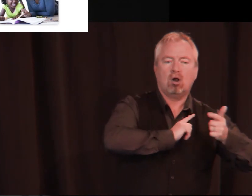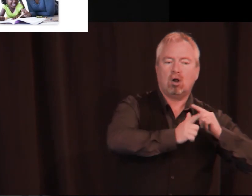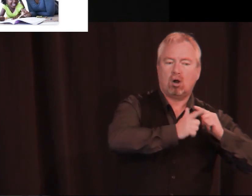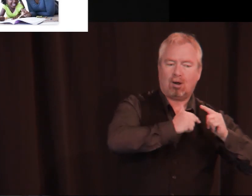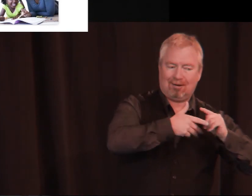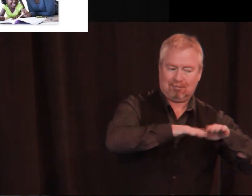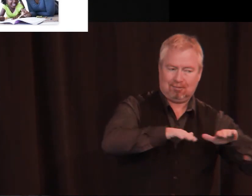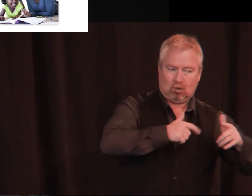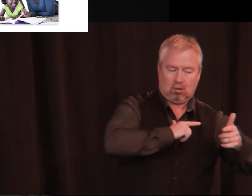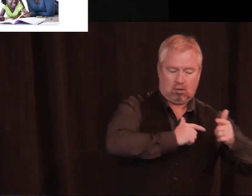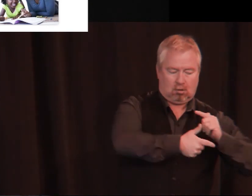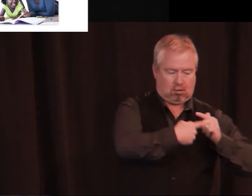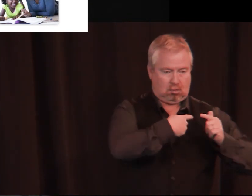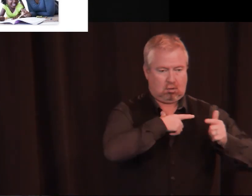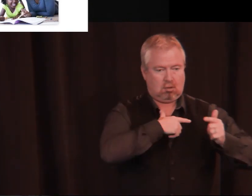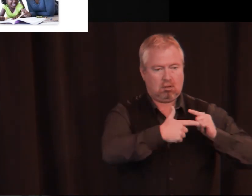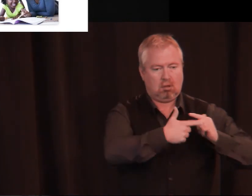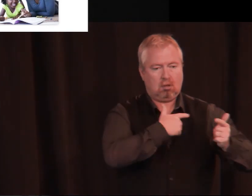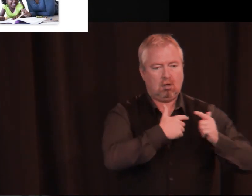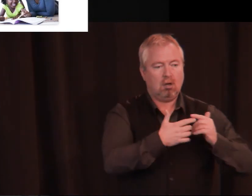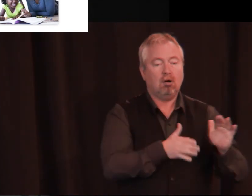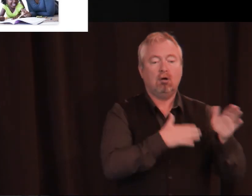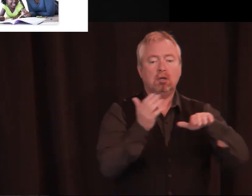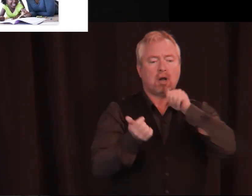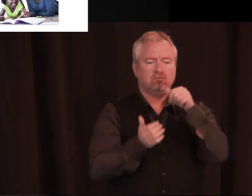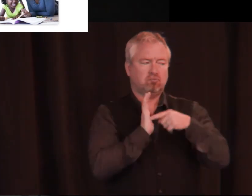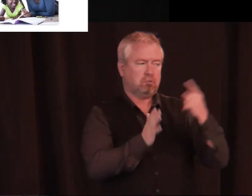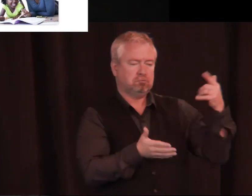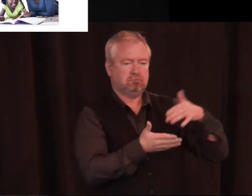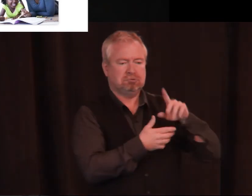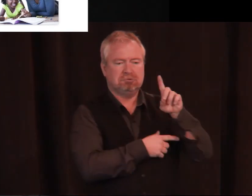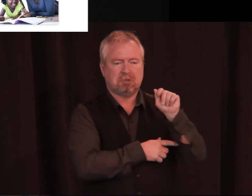Another study that we did that I didn't present the data on was a project called the Lena Project